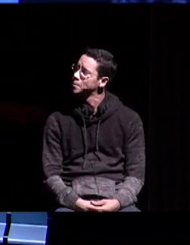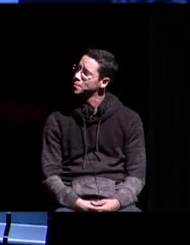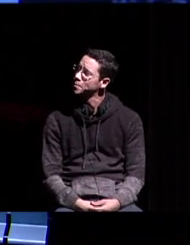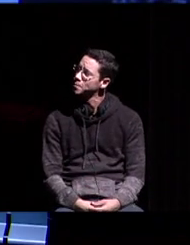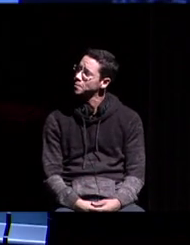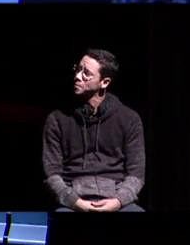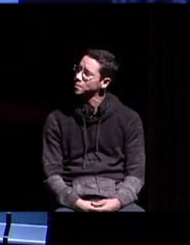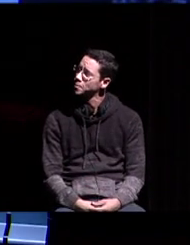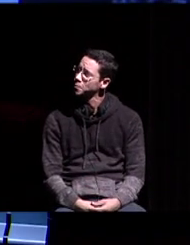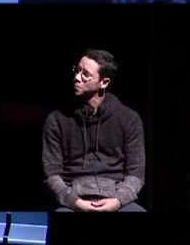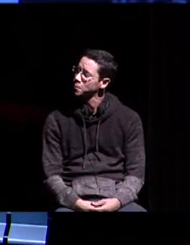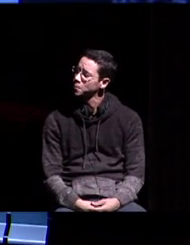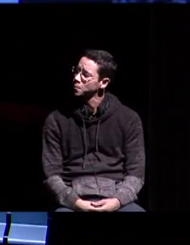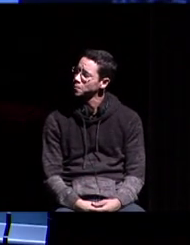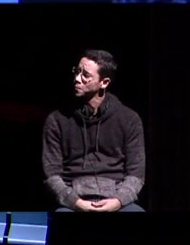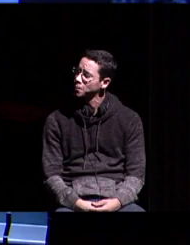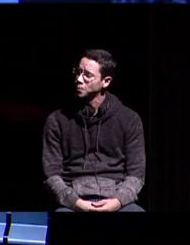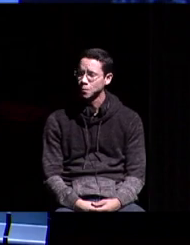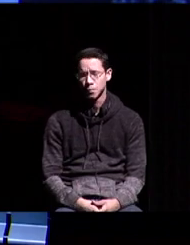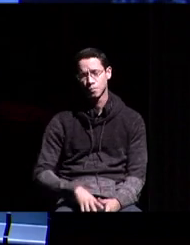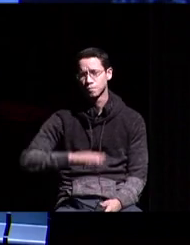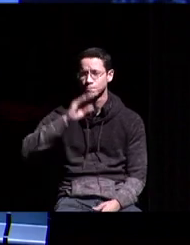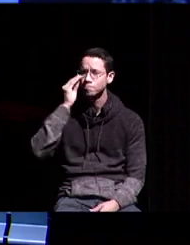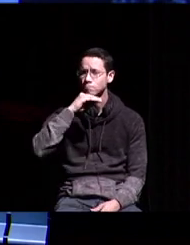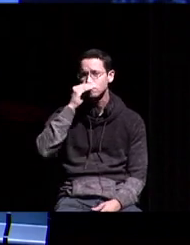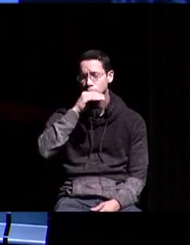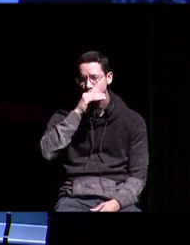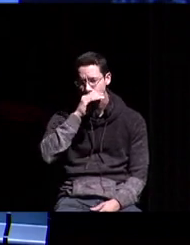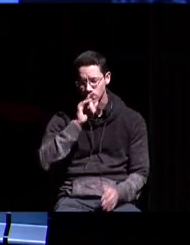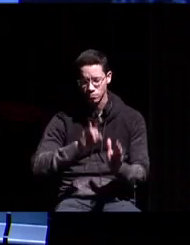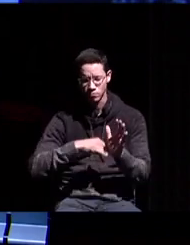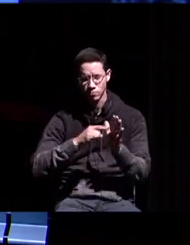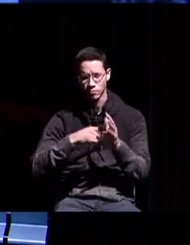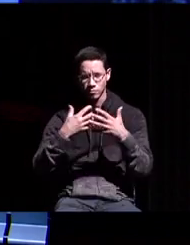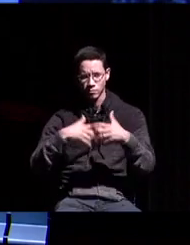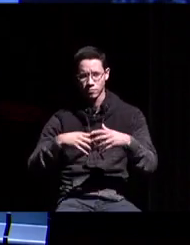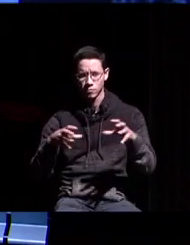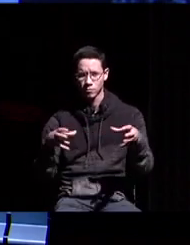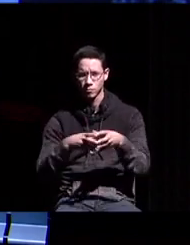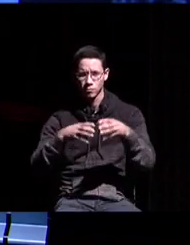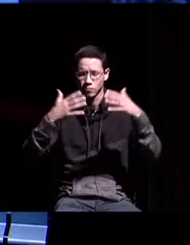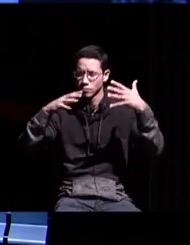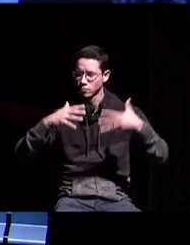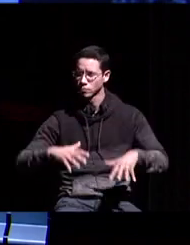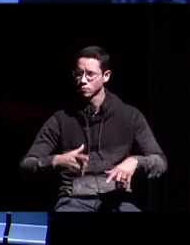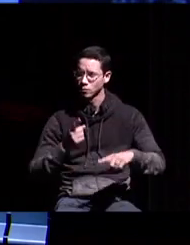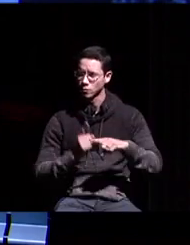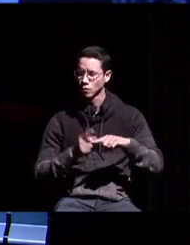It is also interesting the weakening of workers’ unions. As I said before,